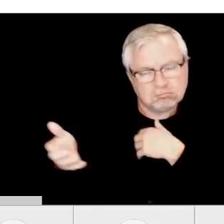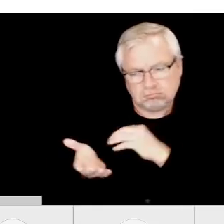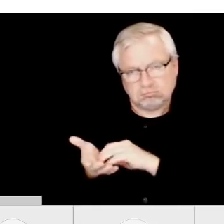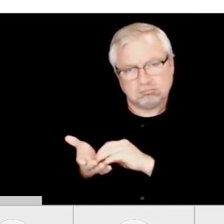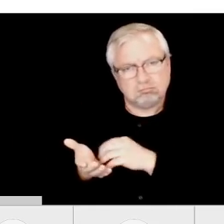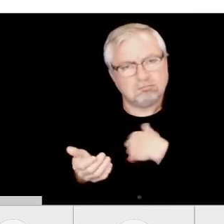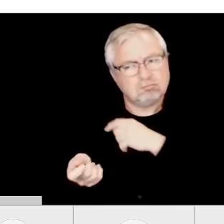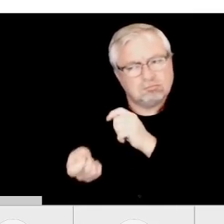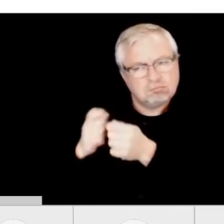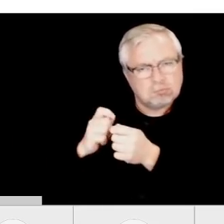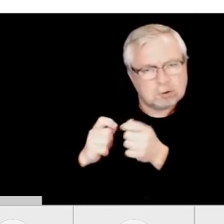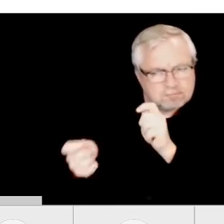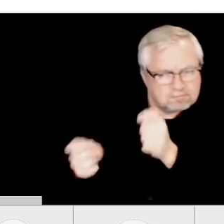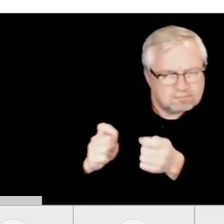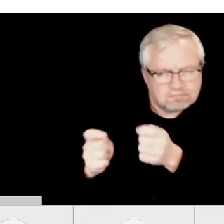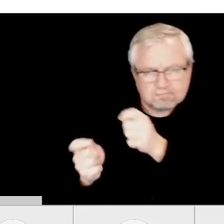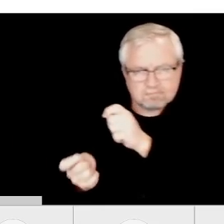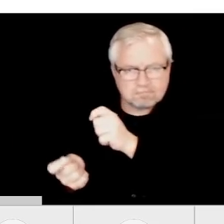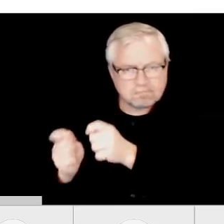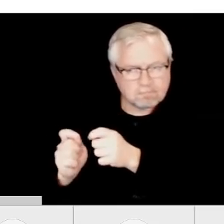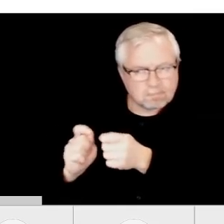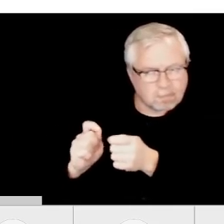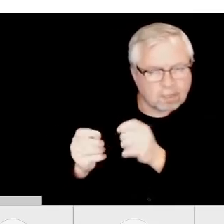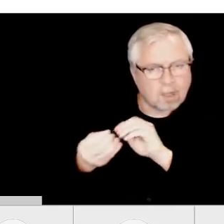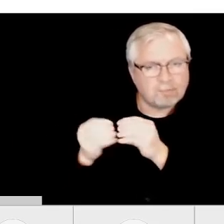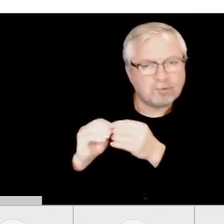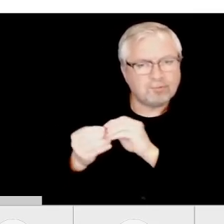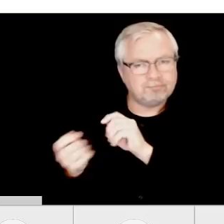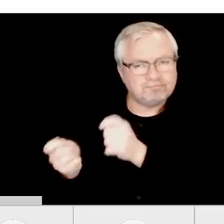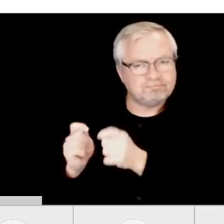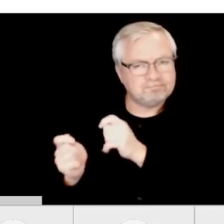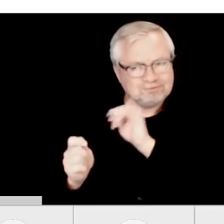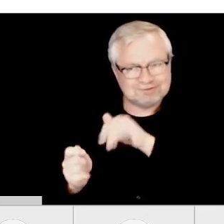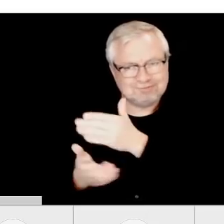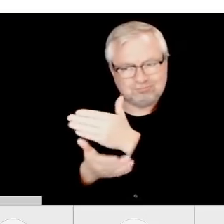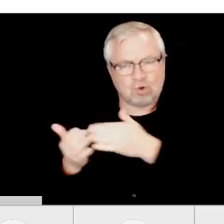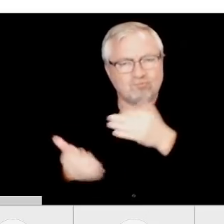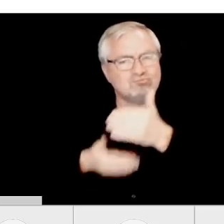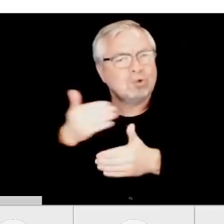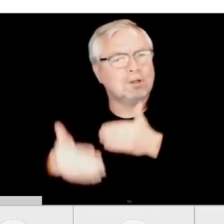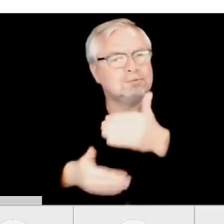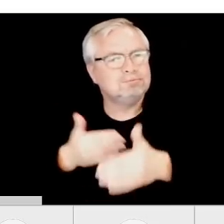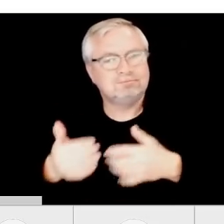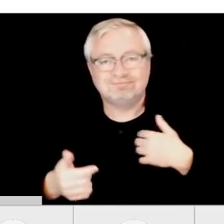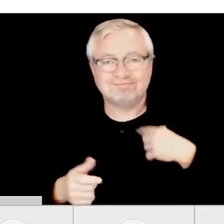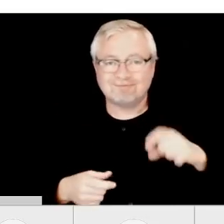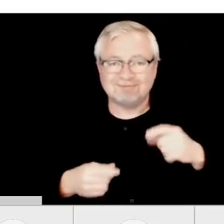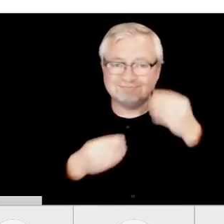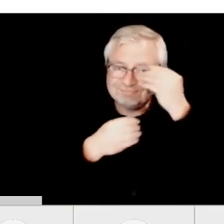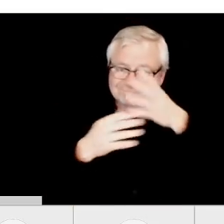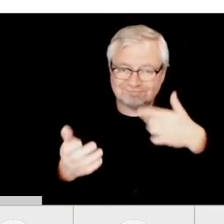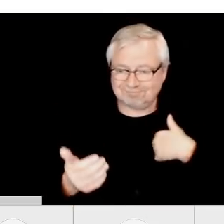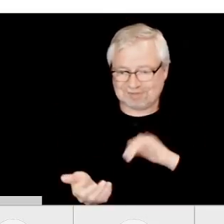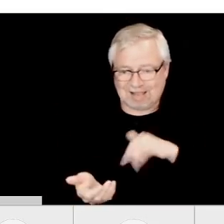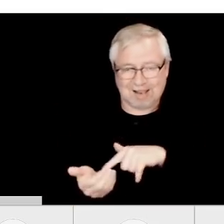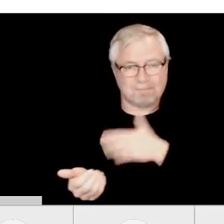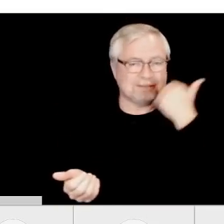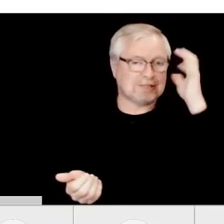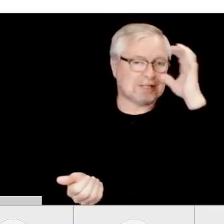estimate. So that's all a part of the process. If we have to make a best guess right now, if we need to make decisions right